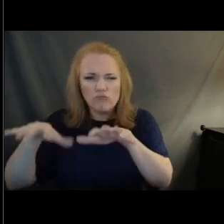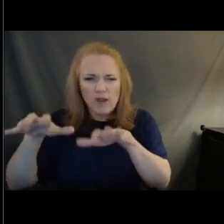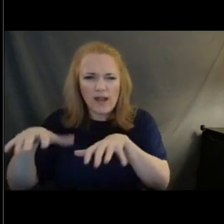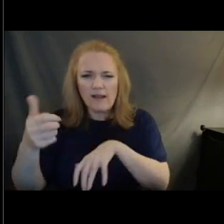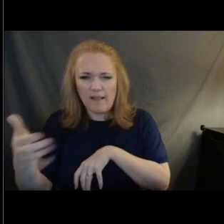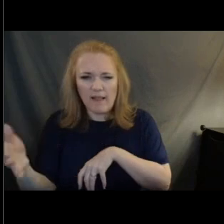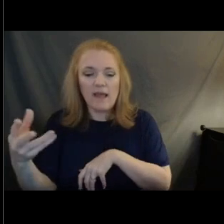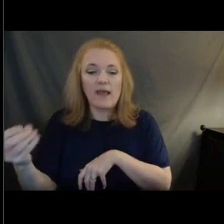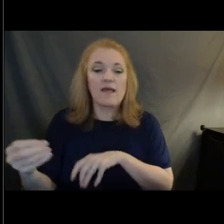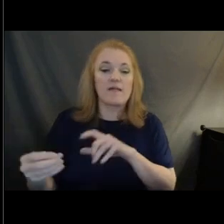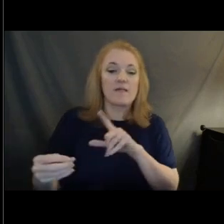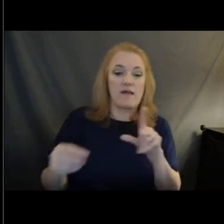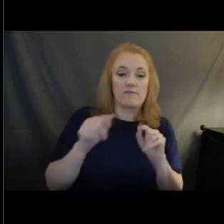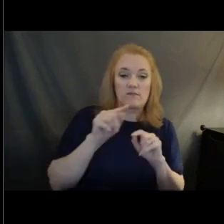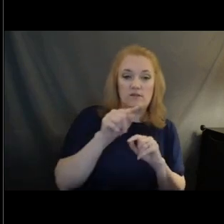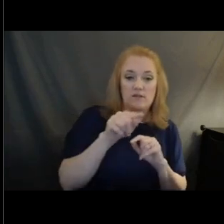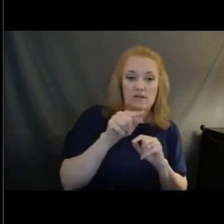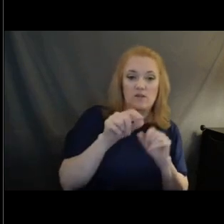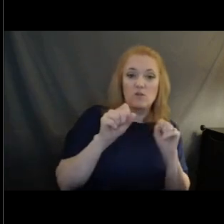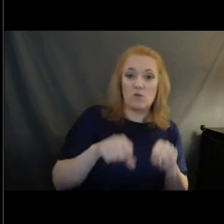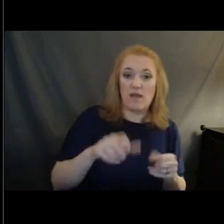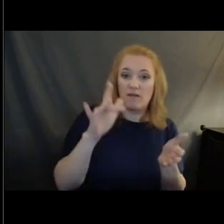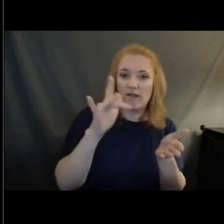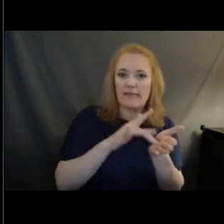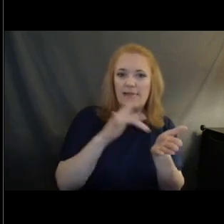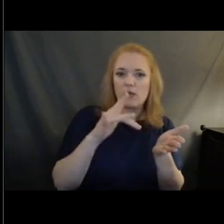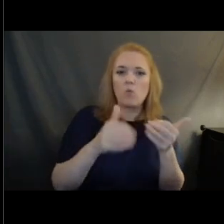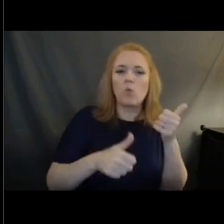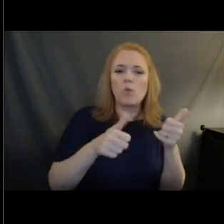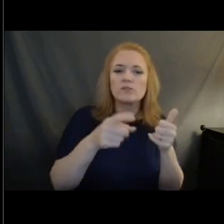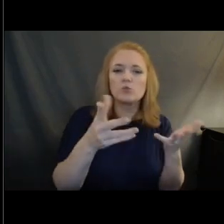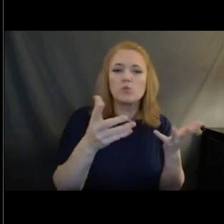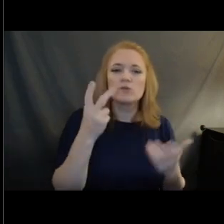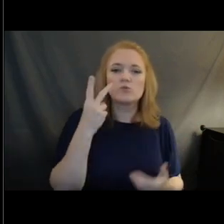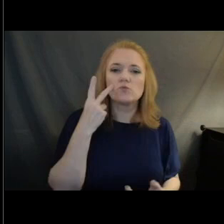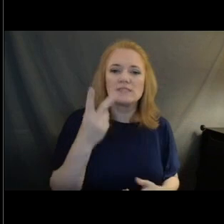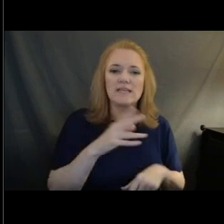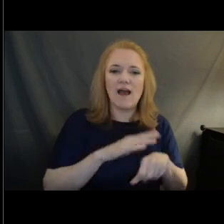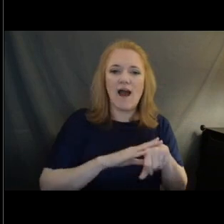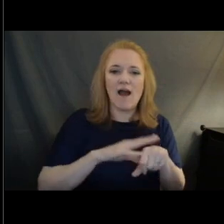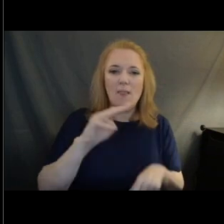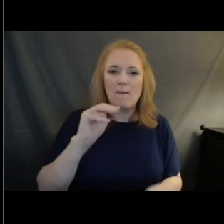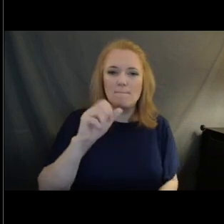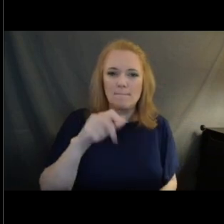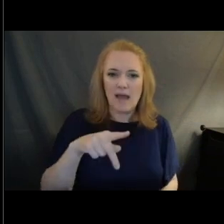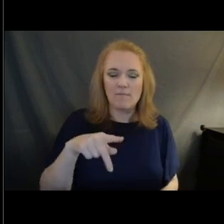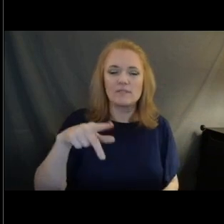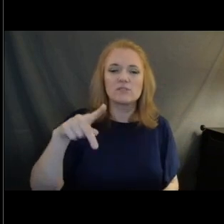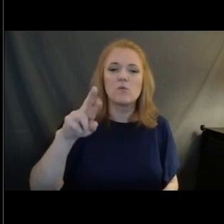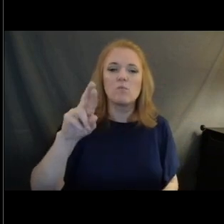toggling on and off as shown on the left. The probabilities on the maps are for slight,